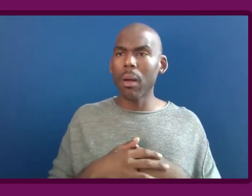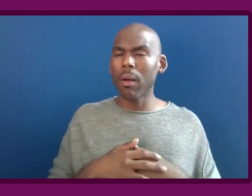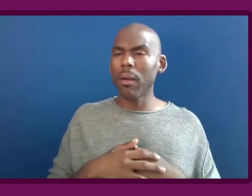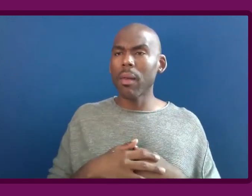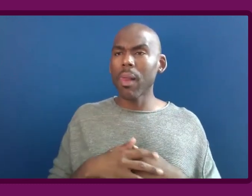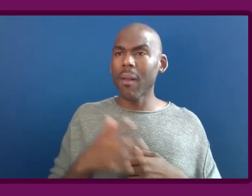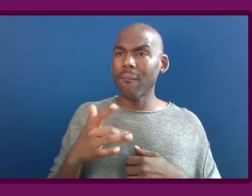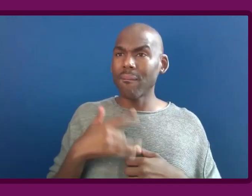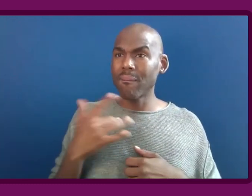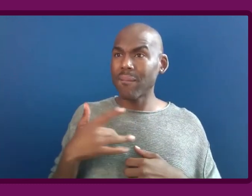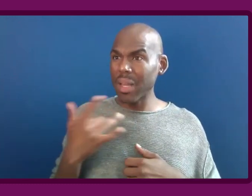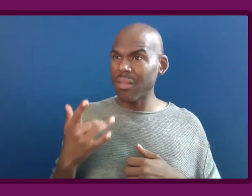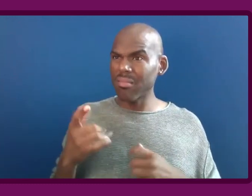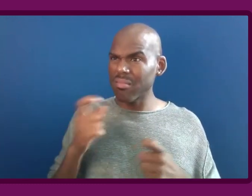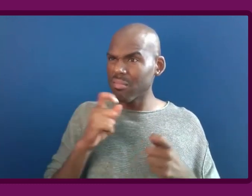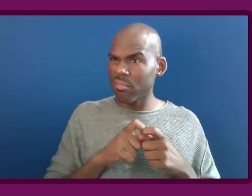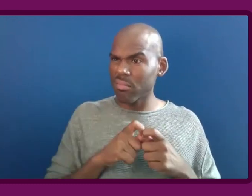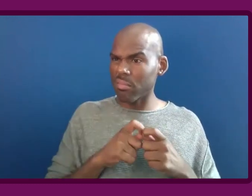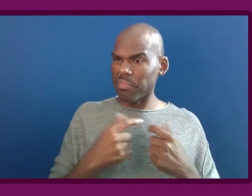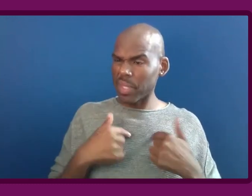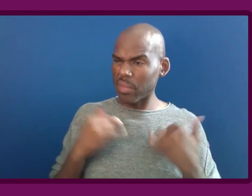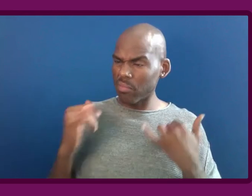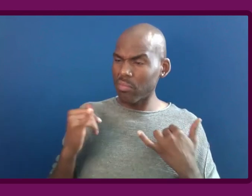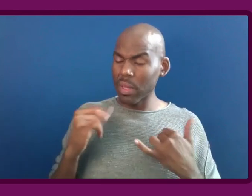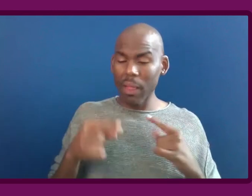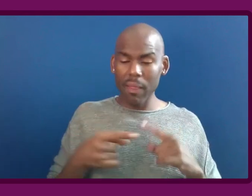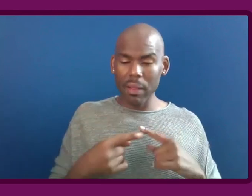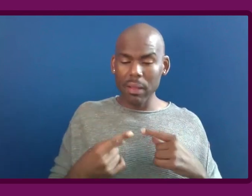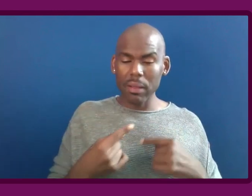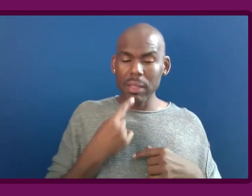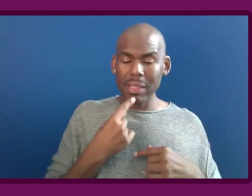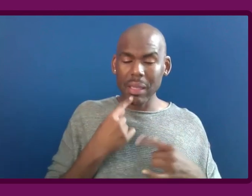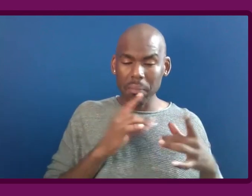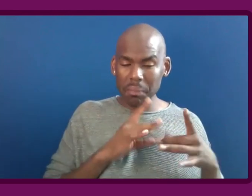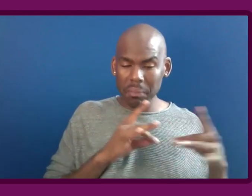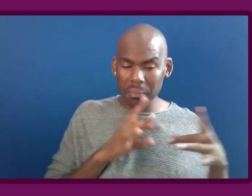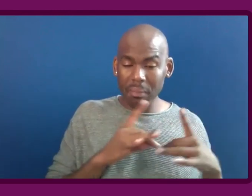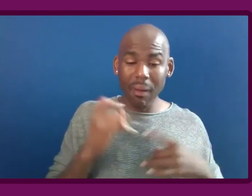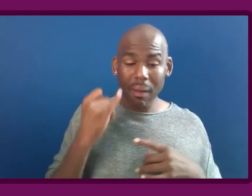To me, it's one of the most beautiful quotes I've read and I've seen. To me,